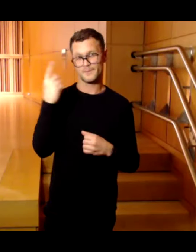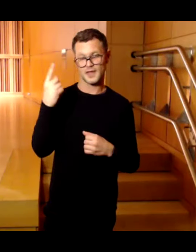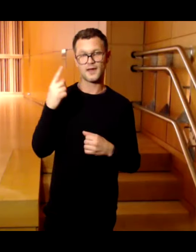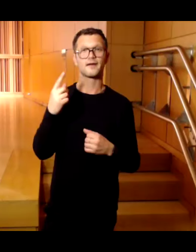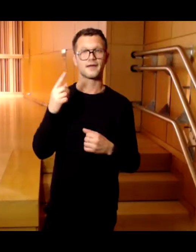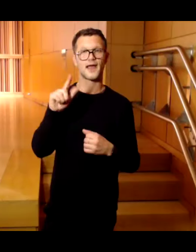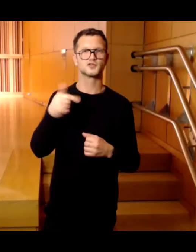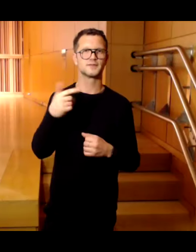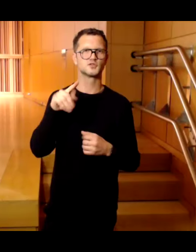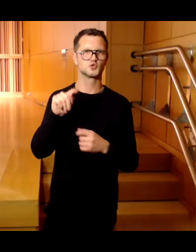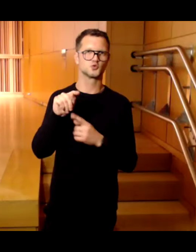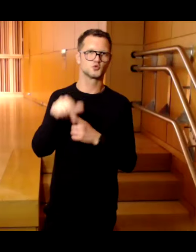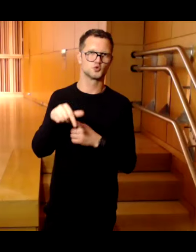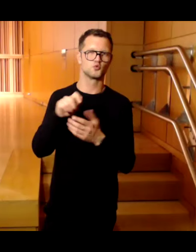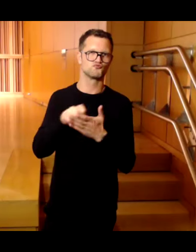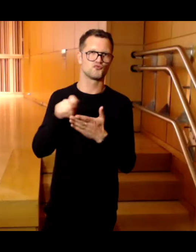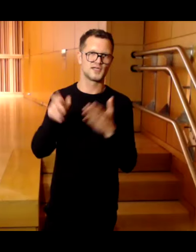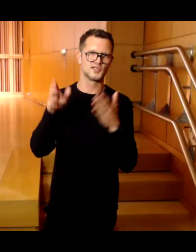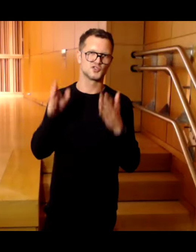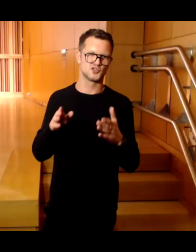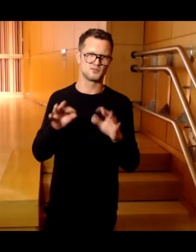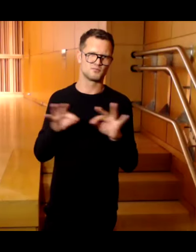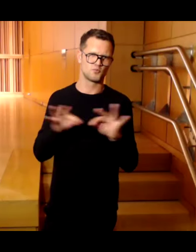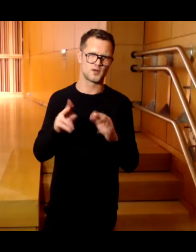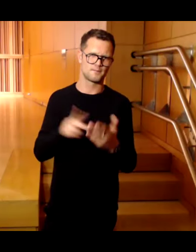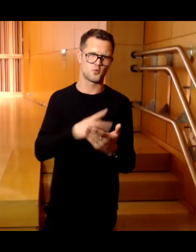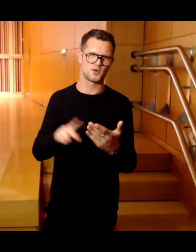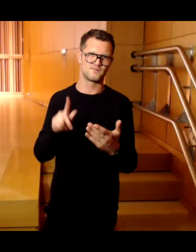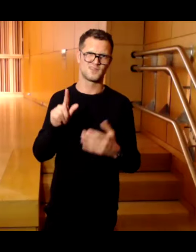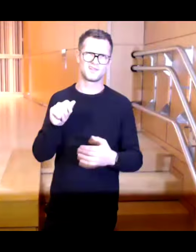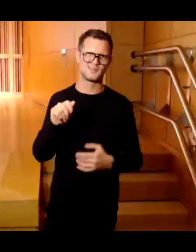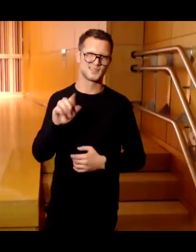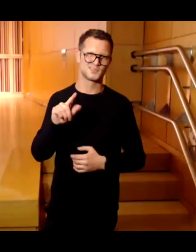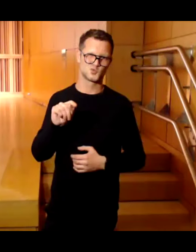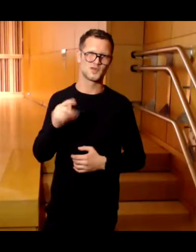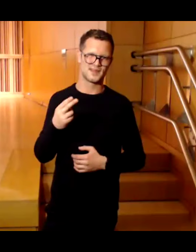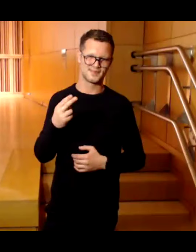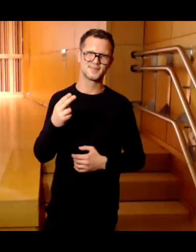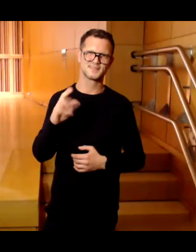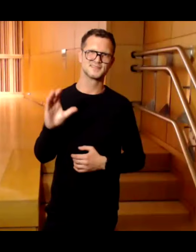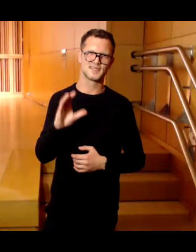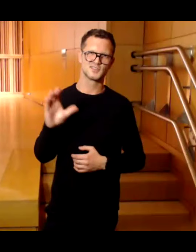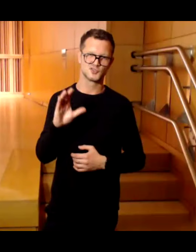One of the most important black gay poets. of the late 20th century, with whom we remained in contact until the end of Essex's life.